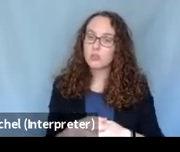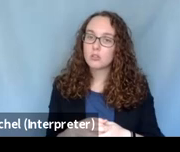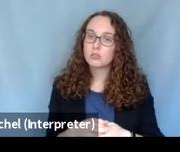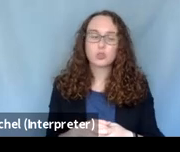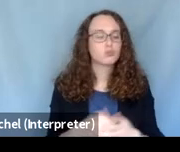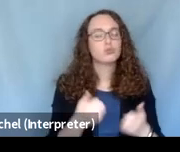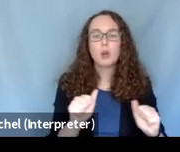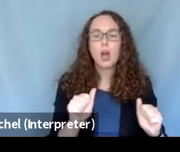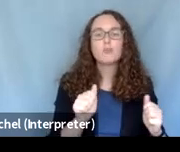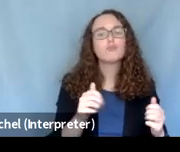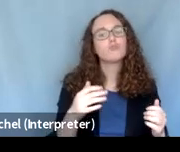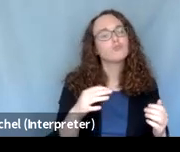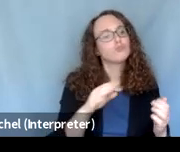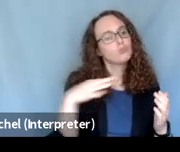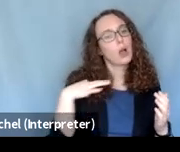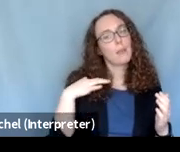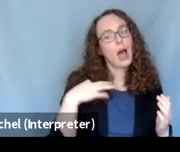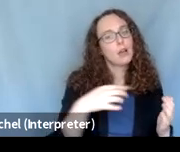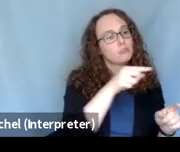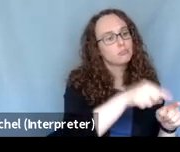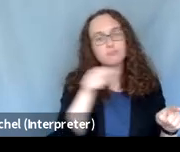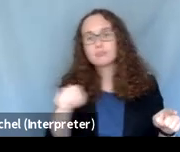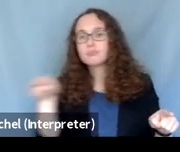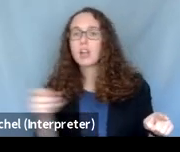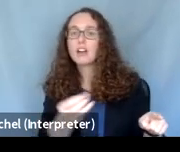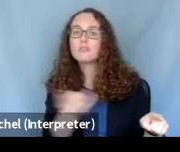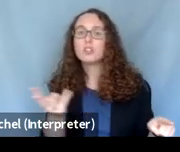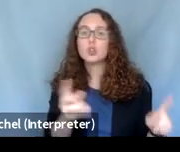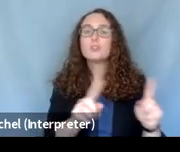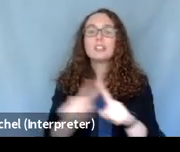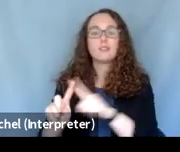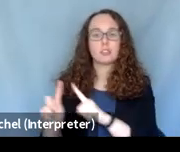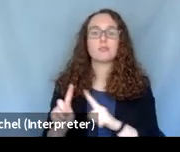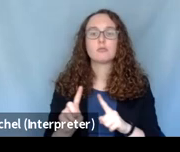different positions so we can find that niche for you.